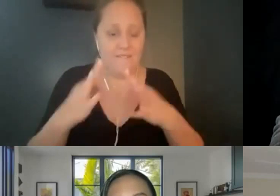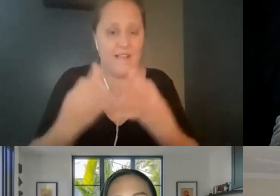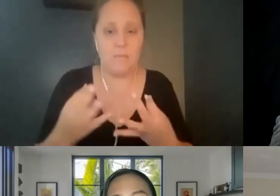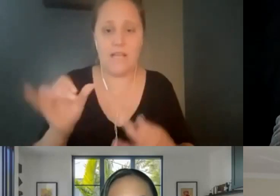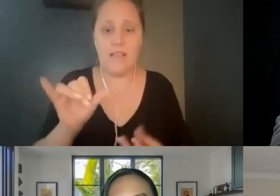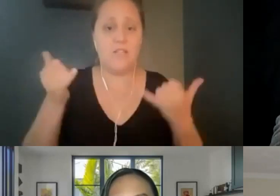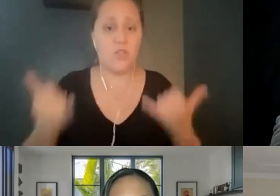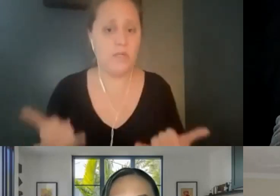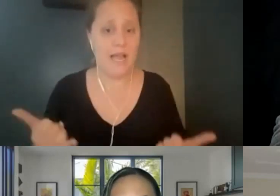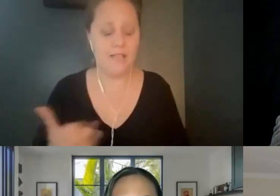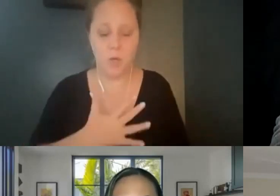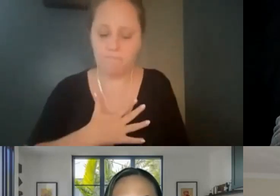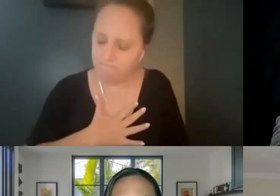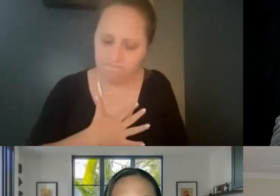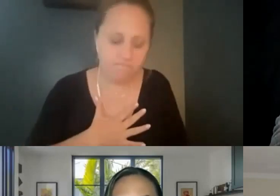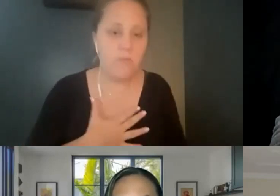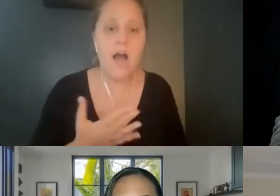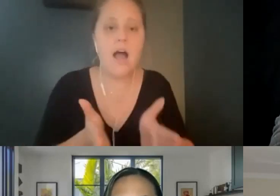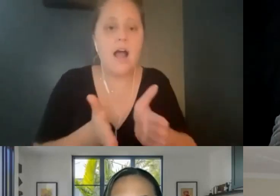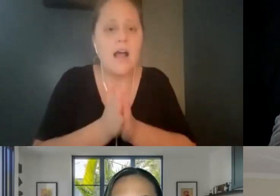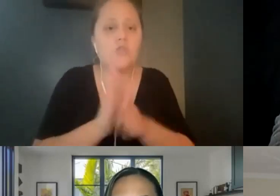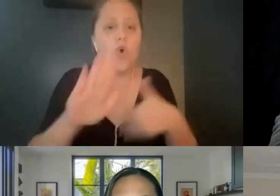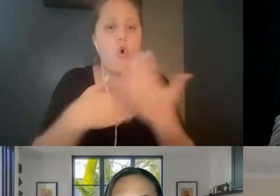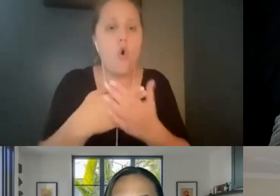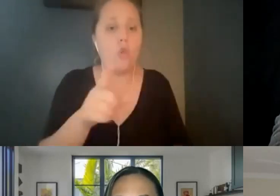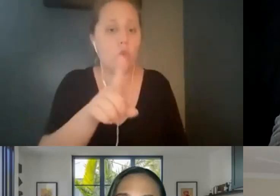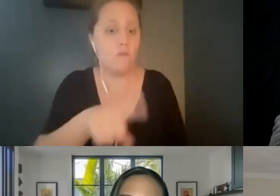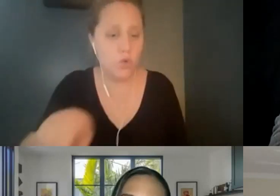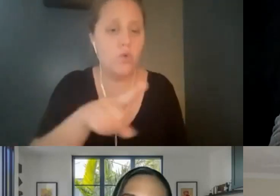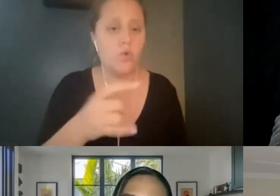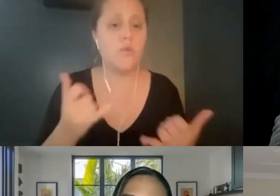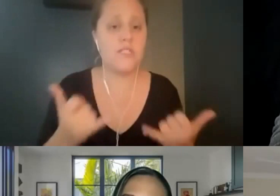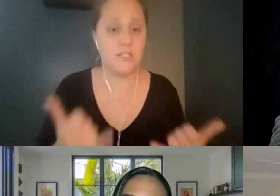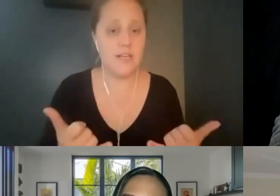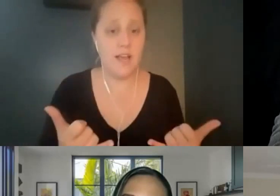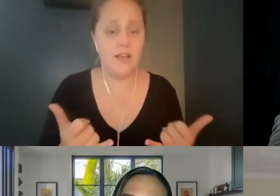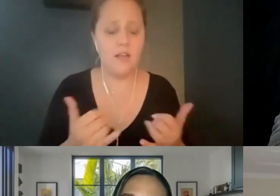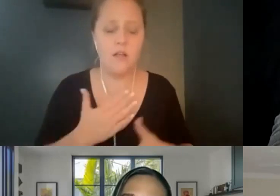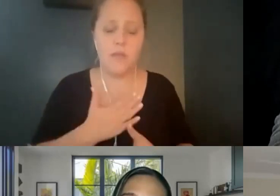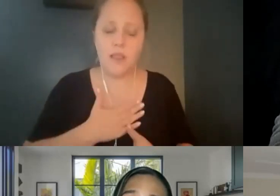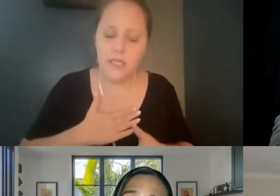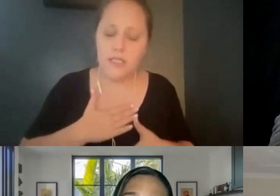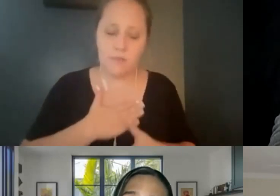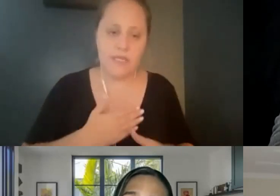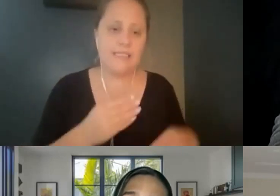I ask all of you here today to please give someone with a disability a chance.